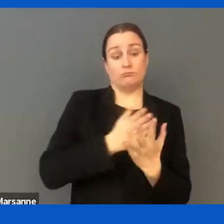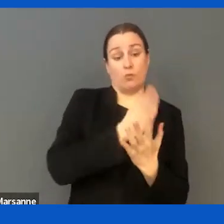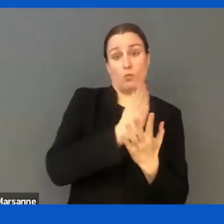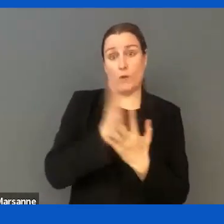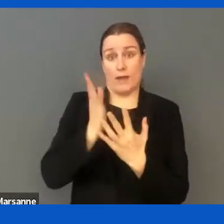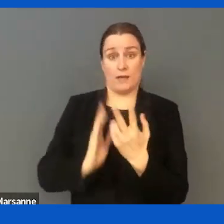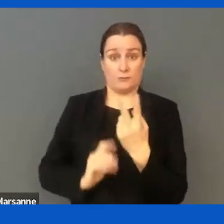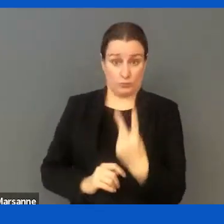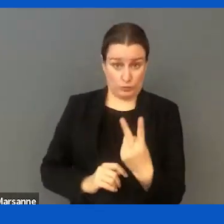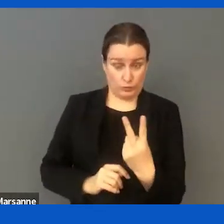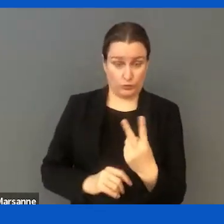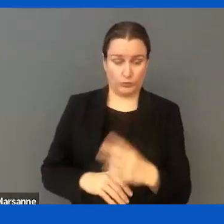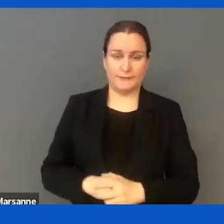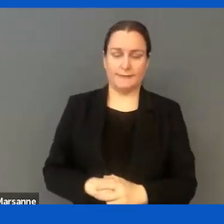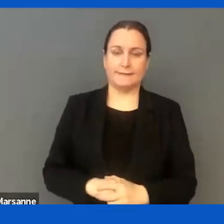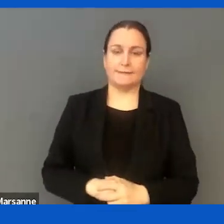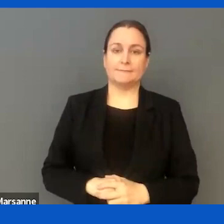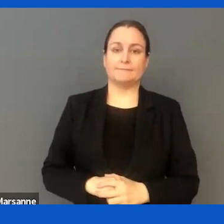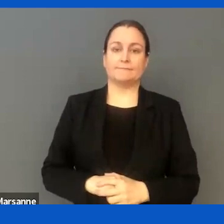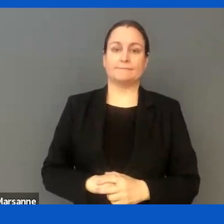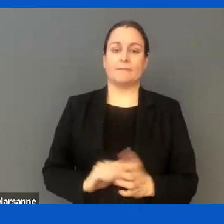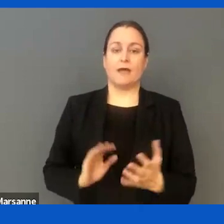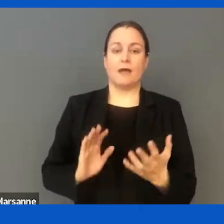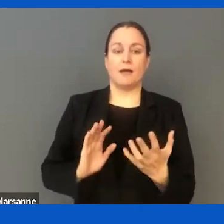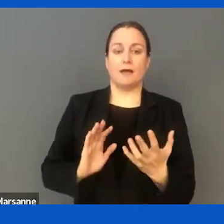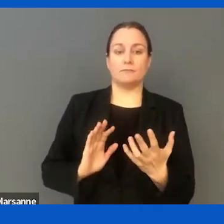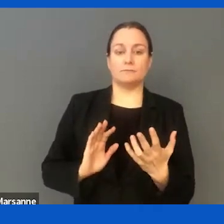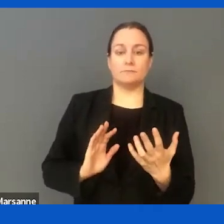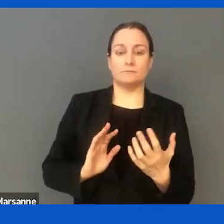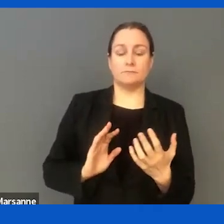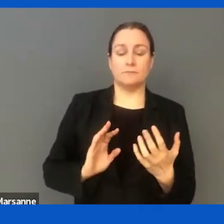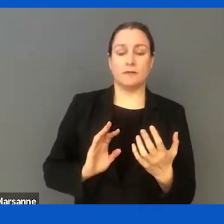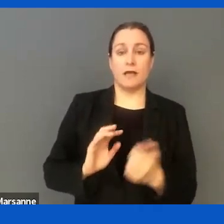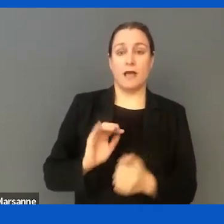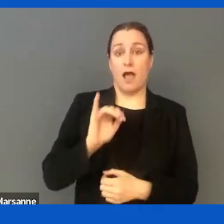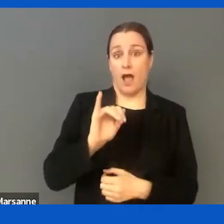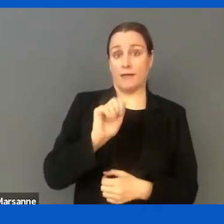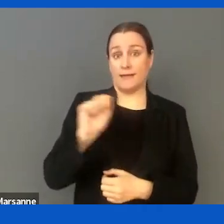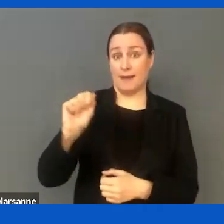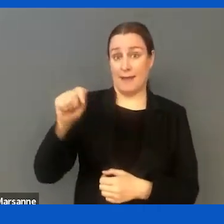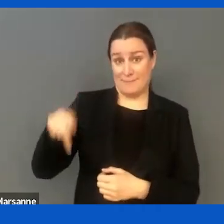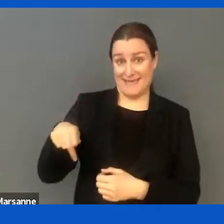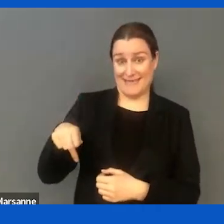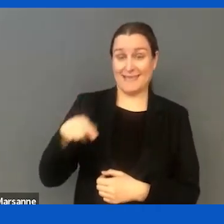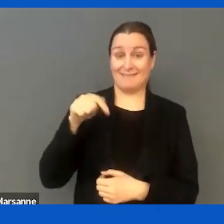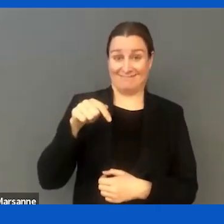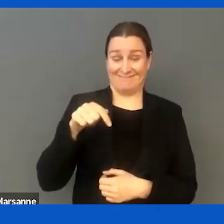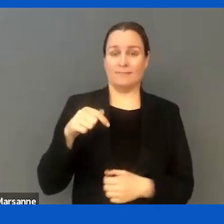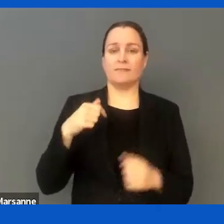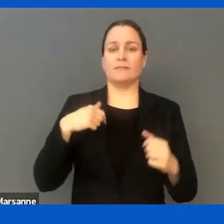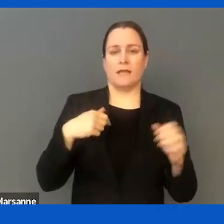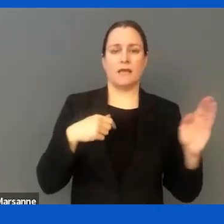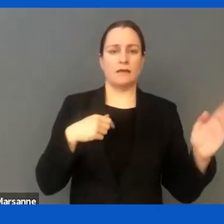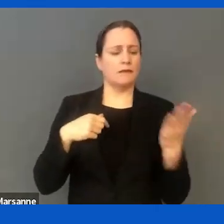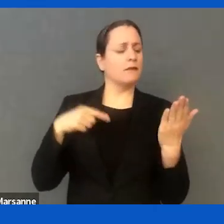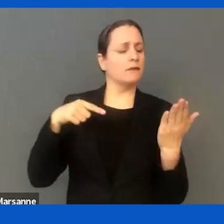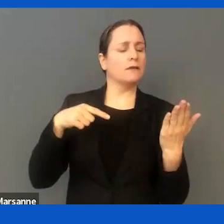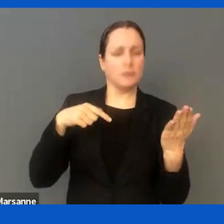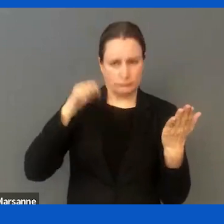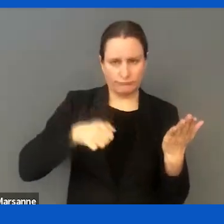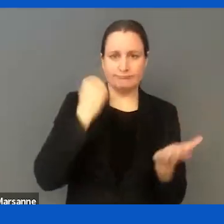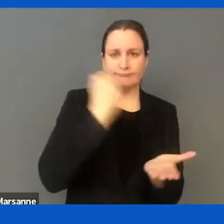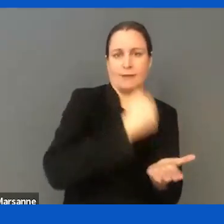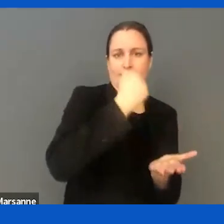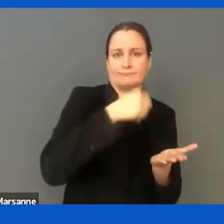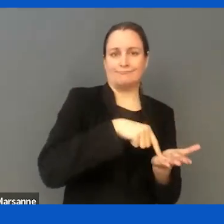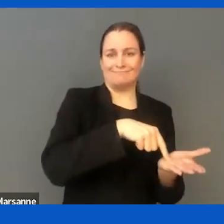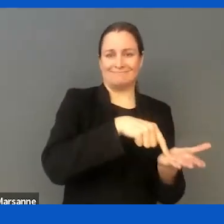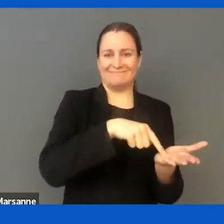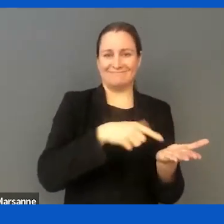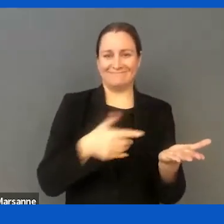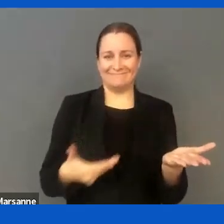your -- you are IAAP, you have accreditations. So if you are about to recruit a designer, developer,